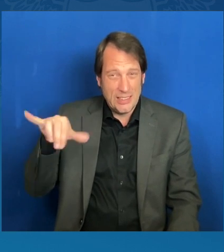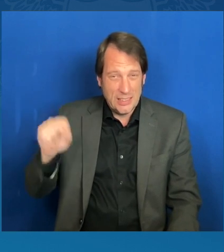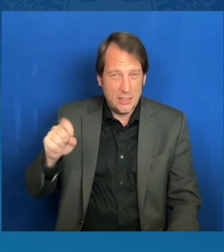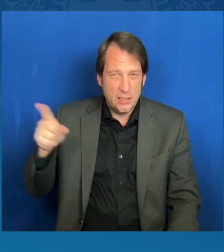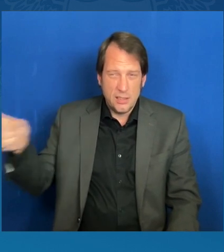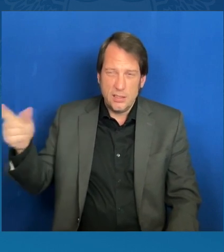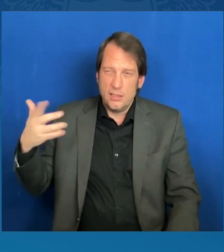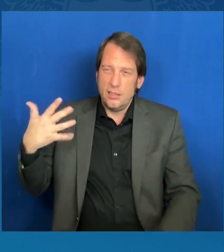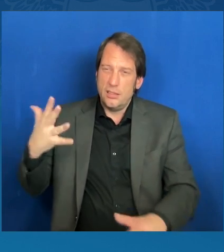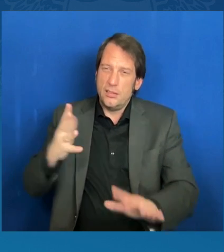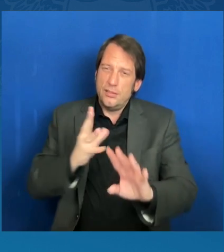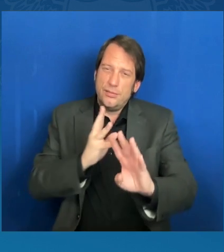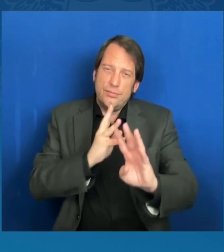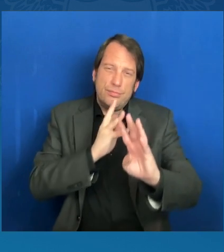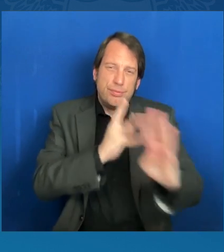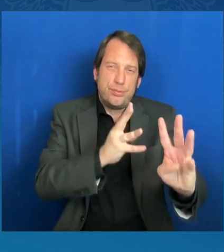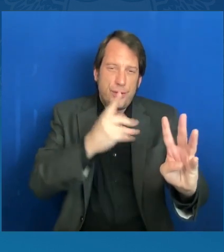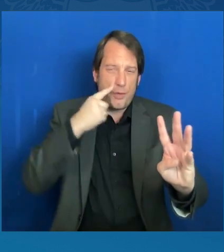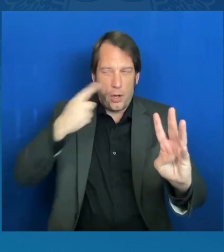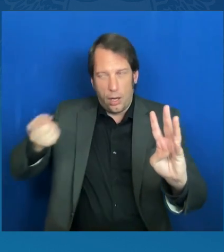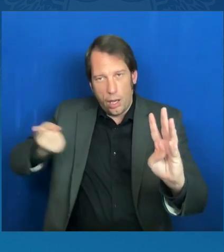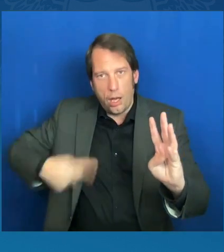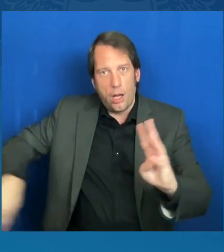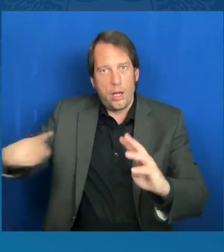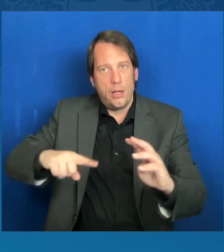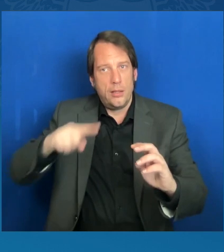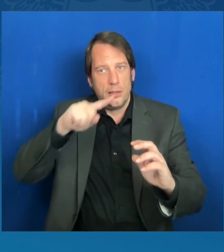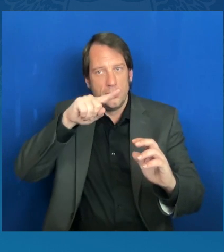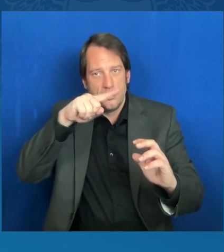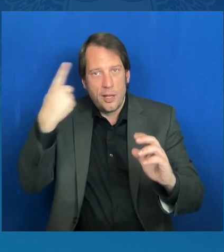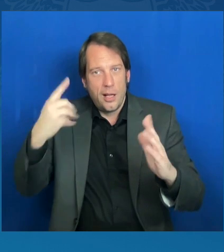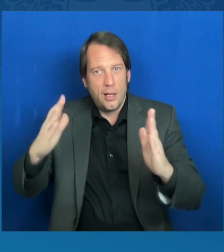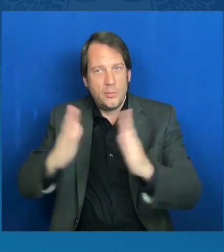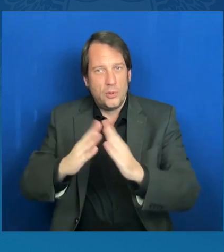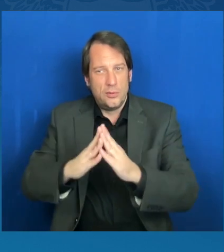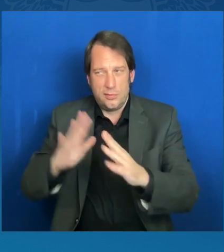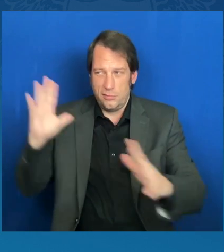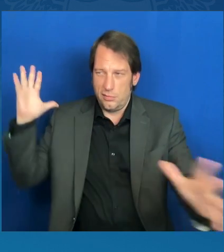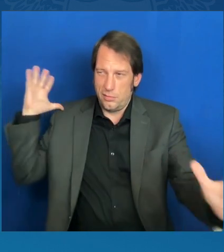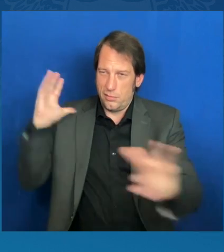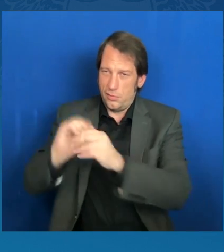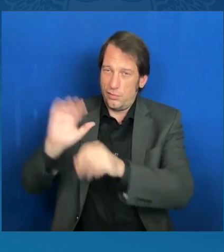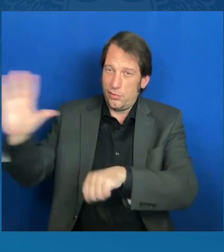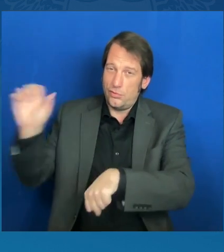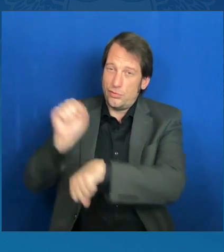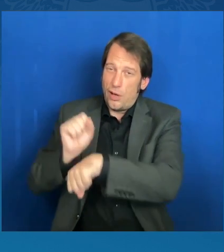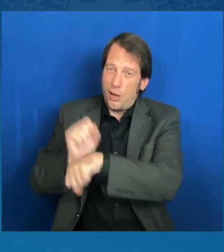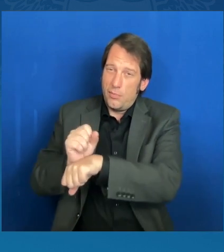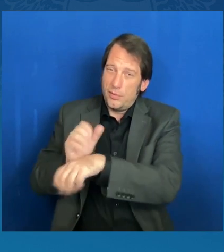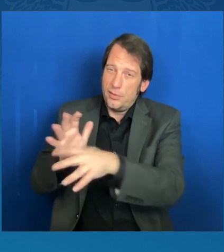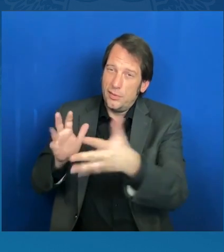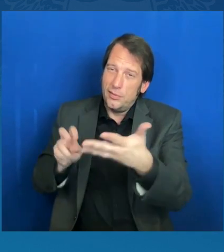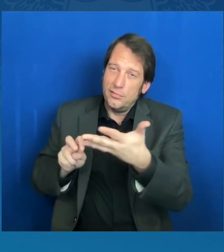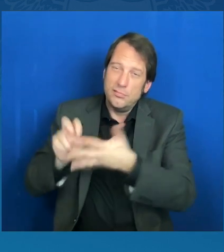From her days in San Francisco to her time in the U.S. Senate, reducing gun violence in our communities